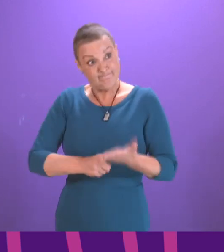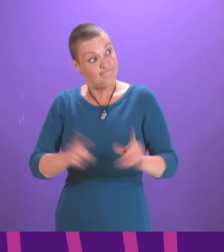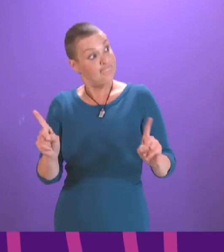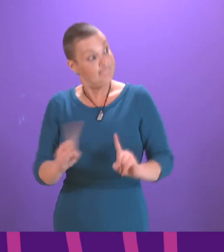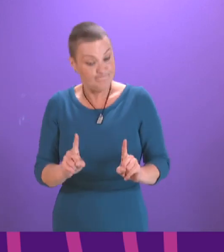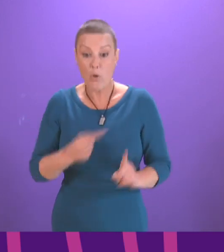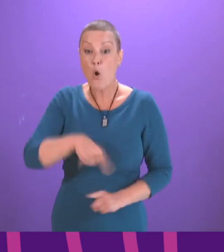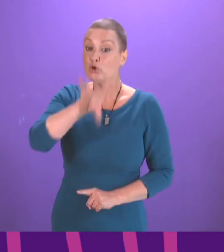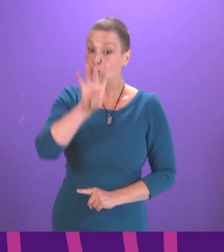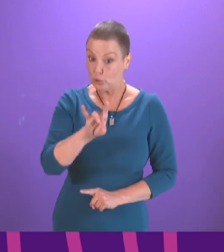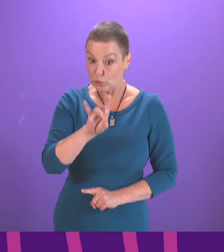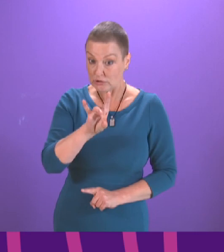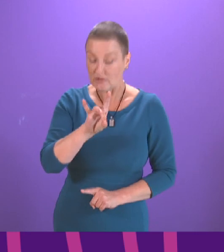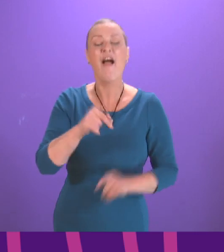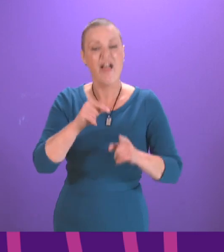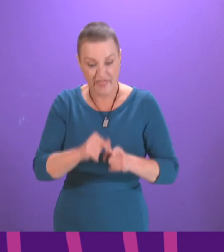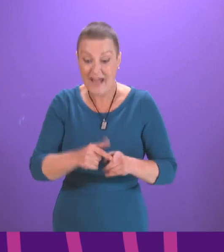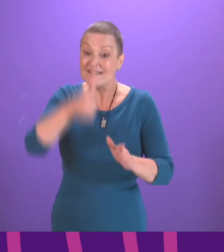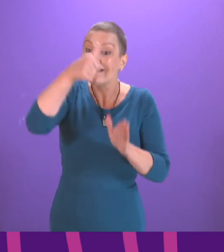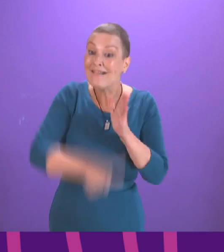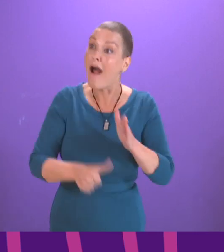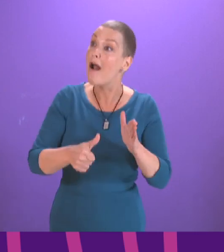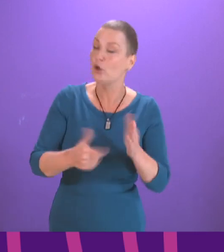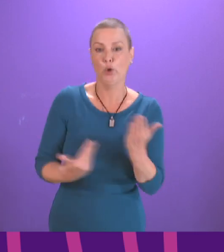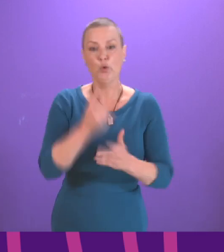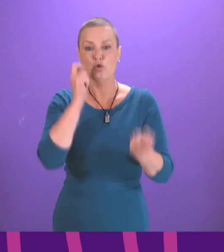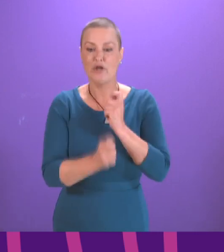changes coming into force on the following Friday. Barring the need for any changes before